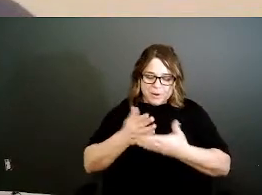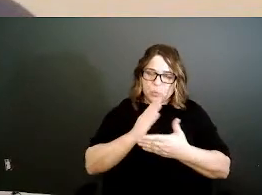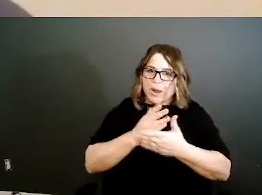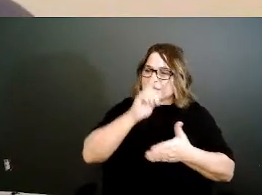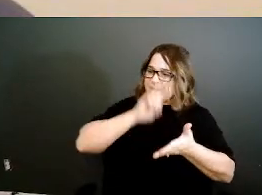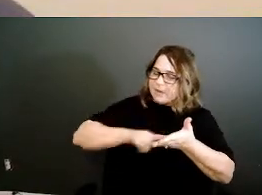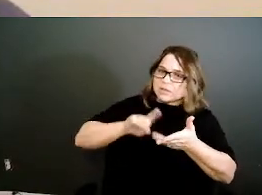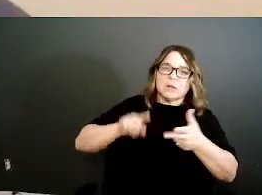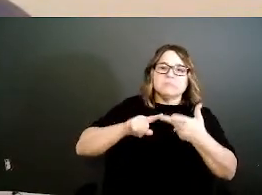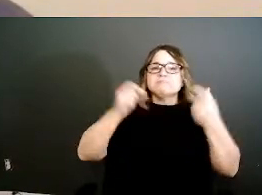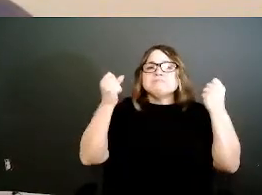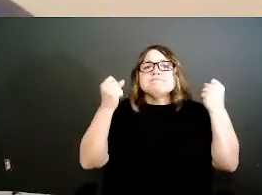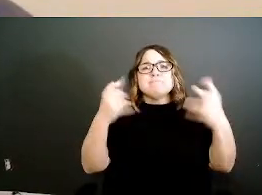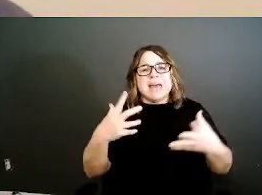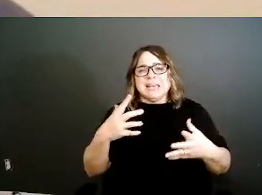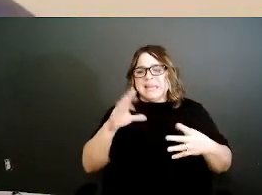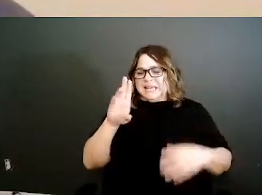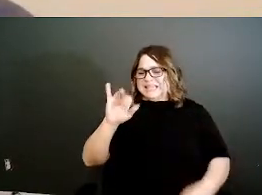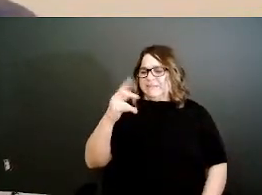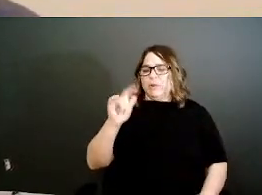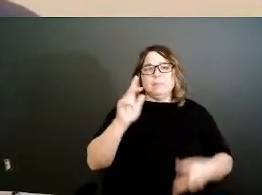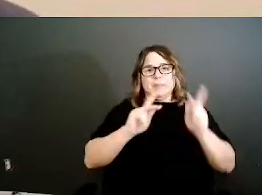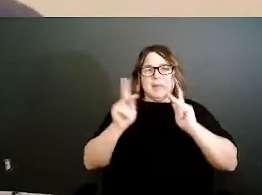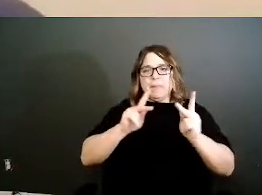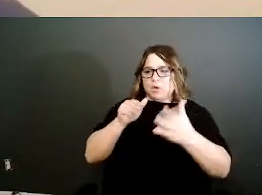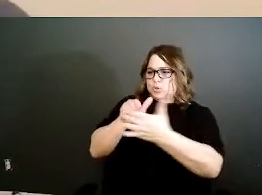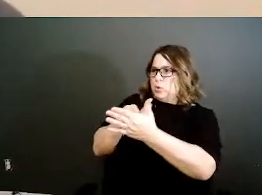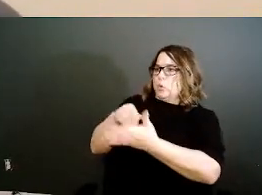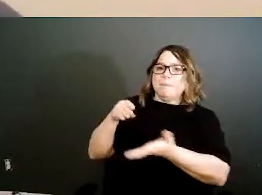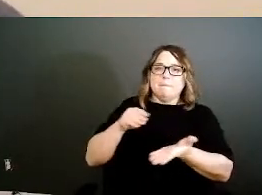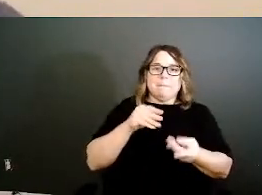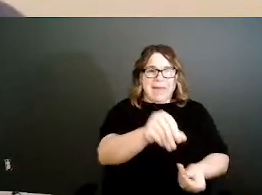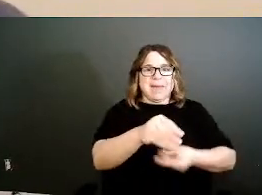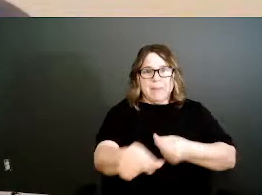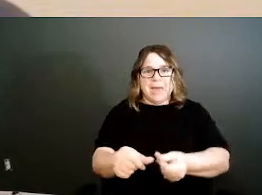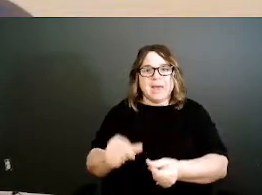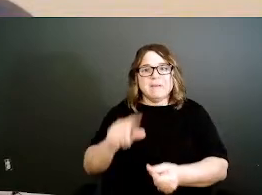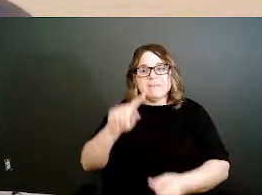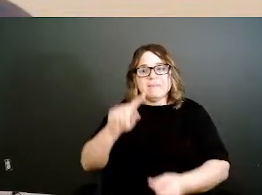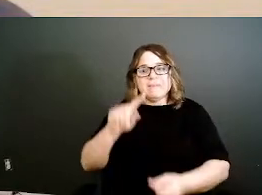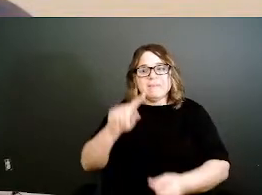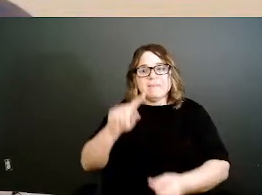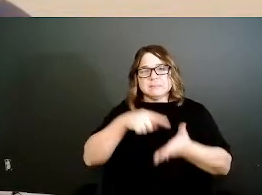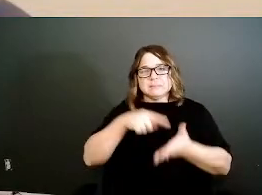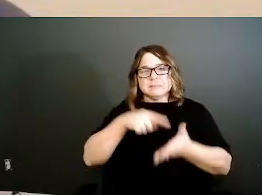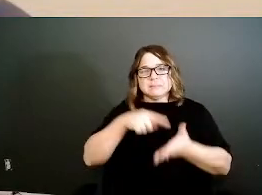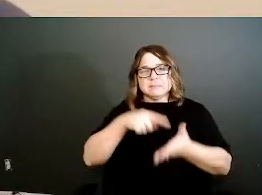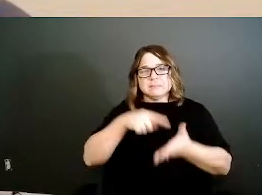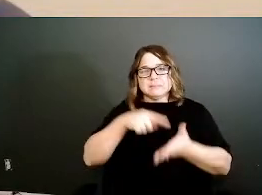PEOPLE LIKE COLLIN RYAN AND ART KNIGHT WERE PUSHED OUT FOR SPEAKING THE TRUTH ABOUT AN INSTITUTION THEY DEDICATED THEIR CAREERS TO.